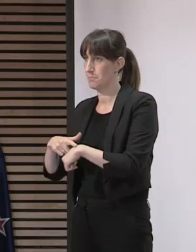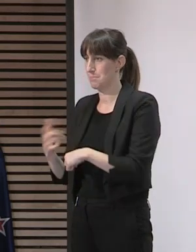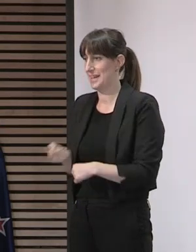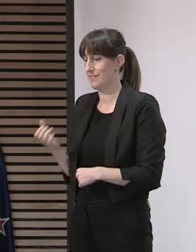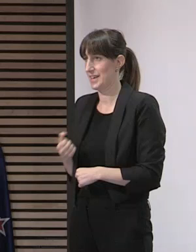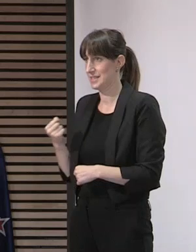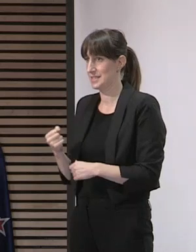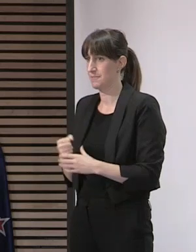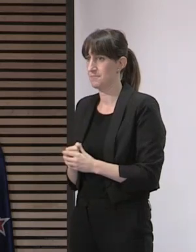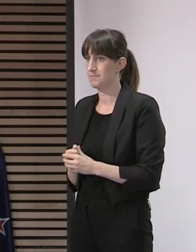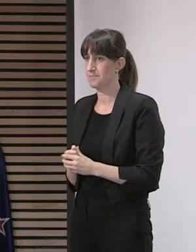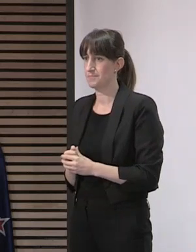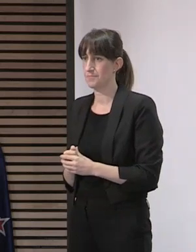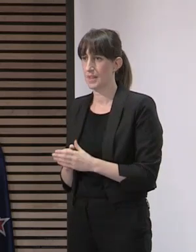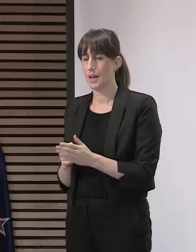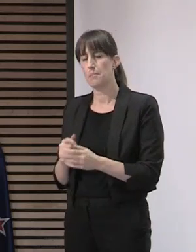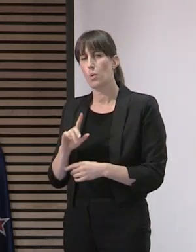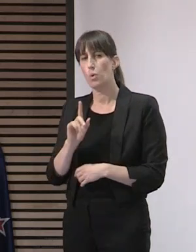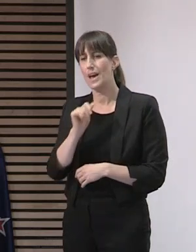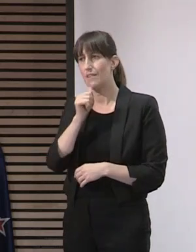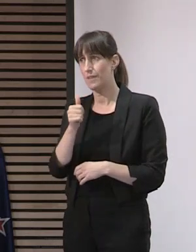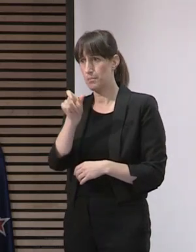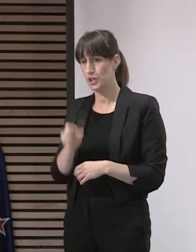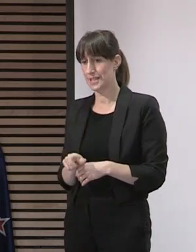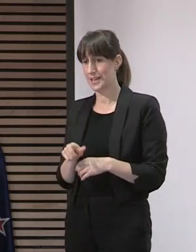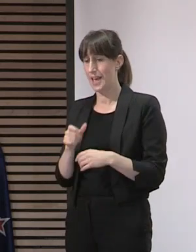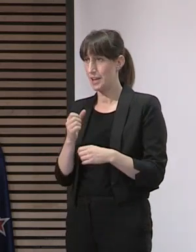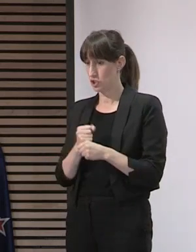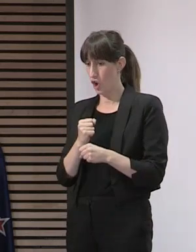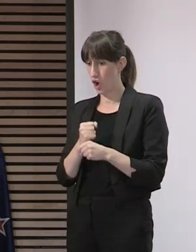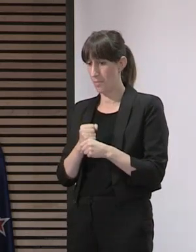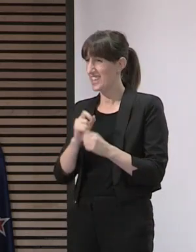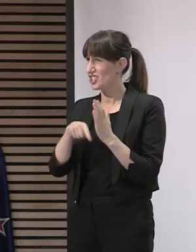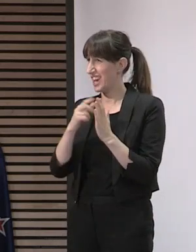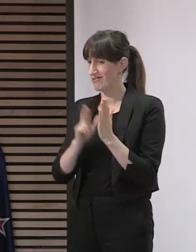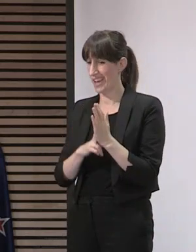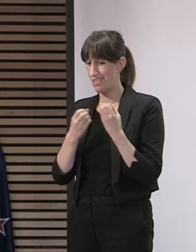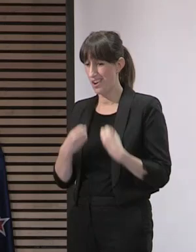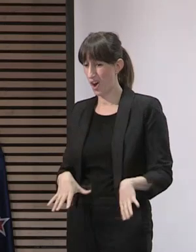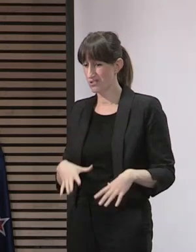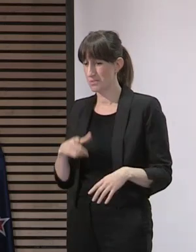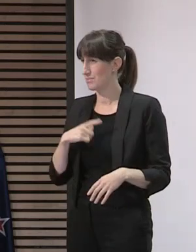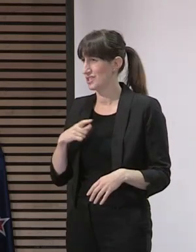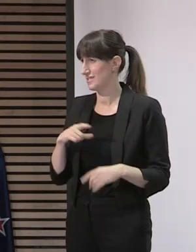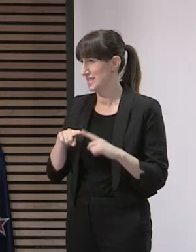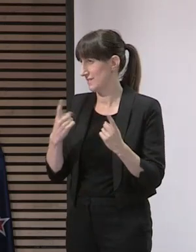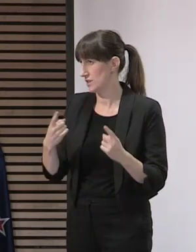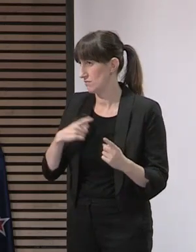settings when we have previously plugged this gap - three times before now. What would you say to